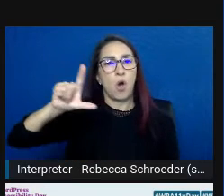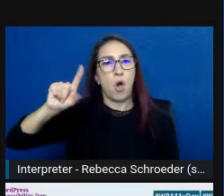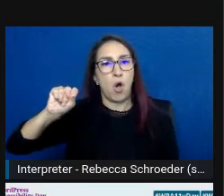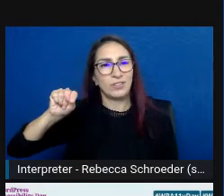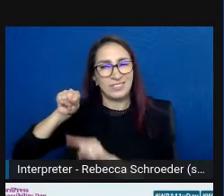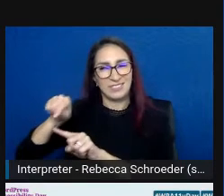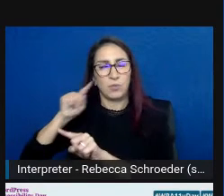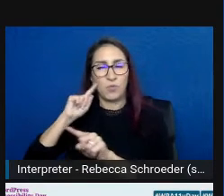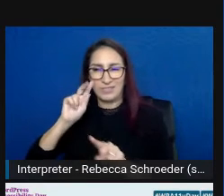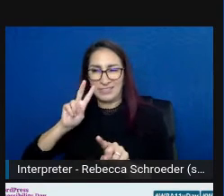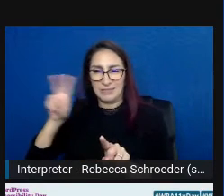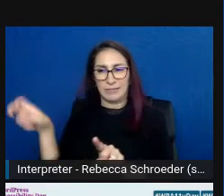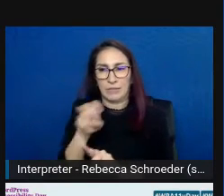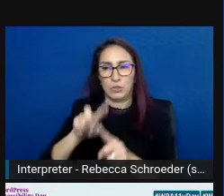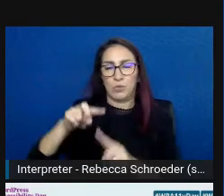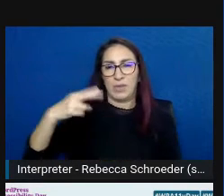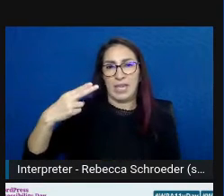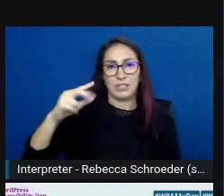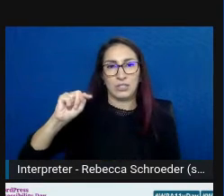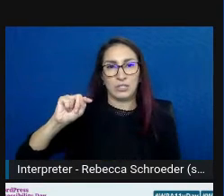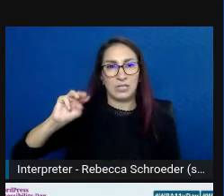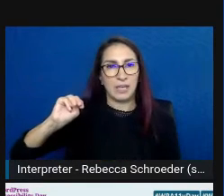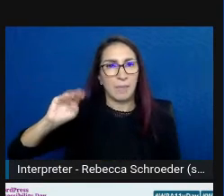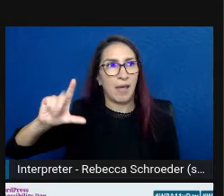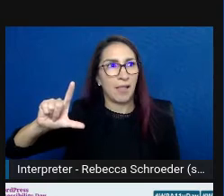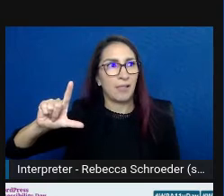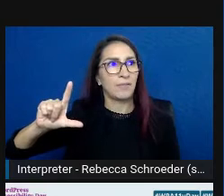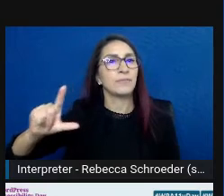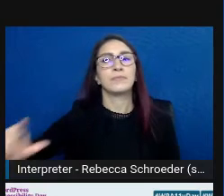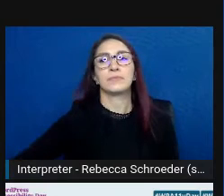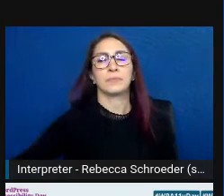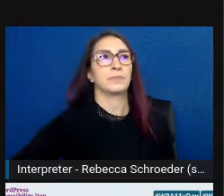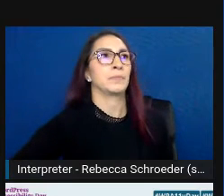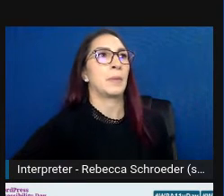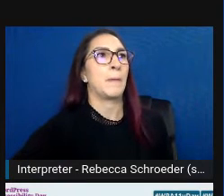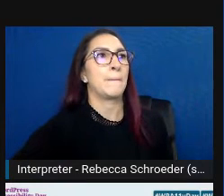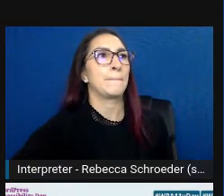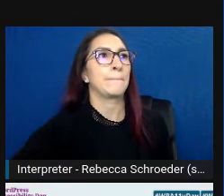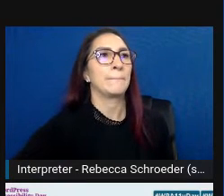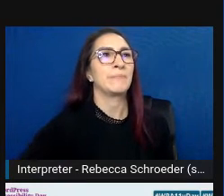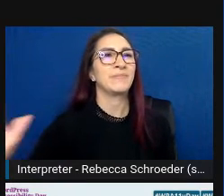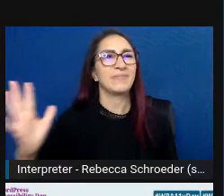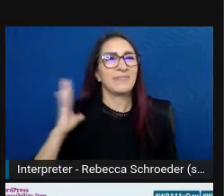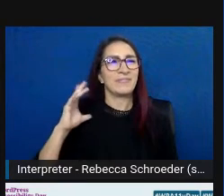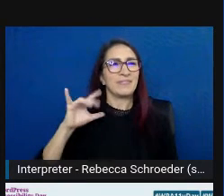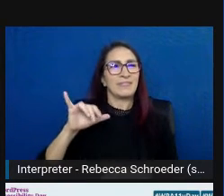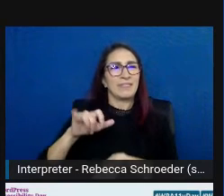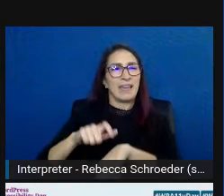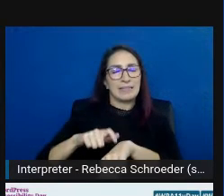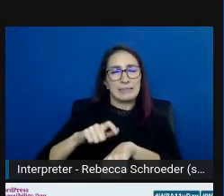Trivia time, this was in 1993. It's quite a while back.